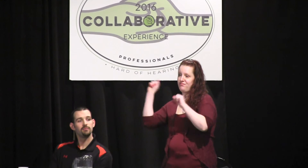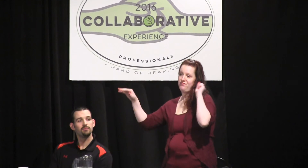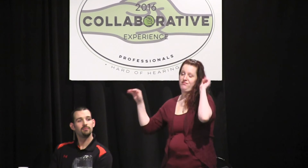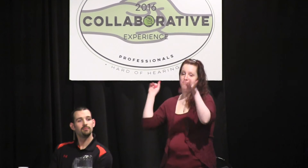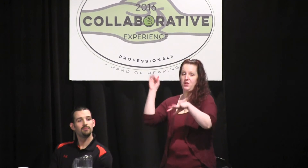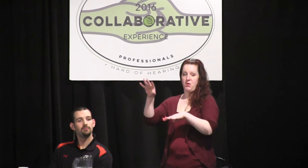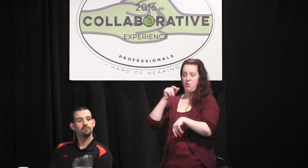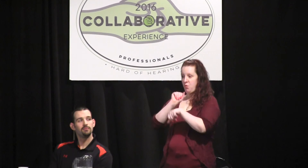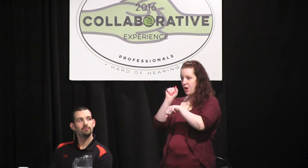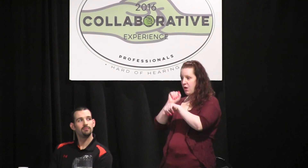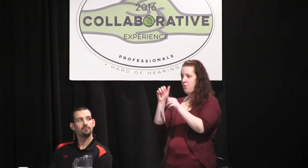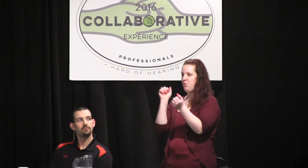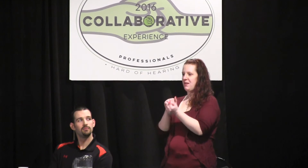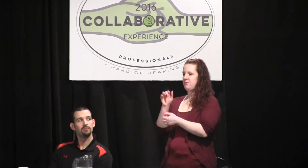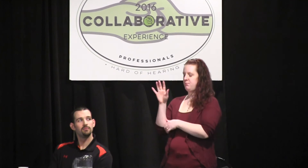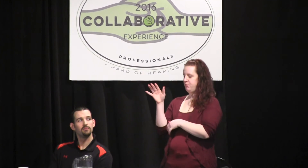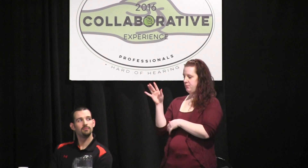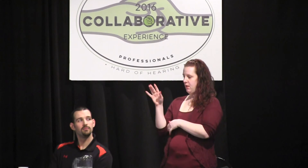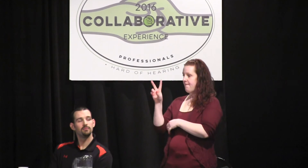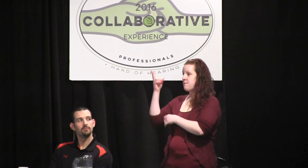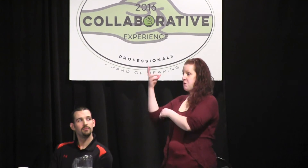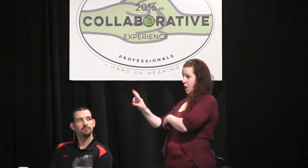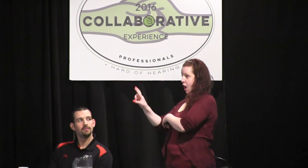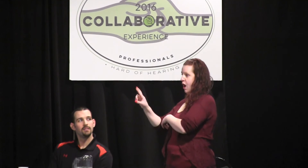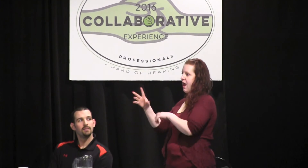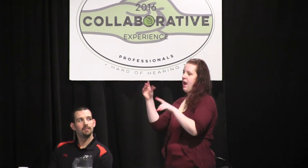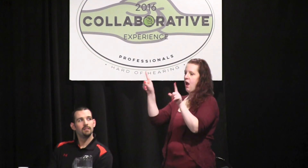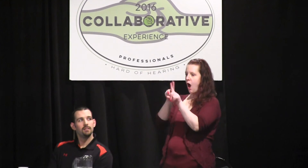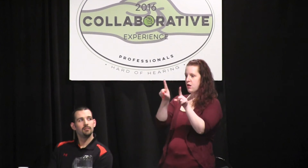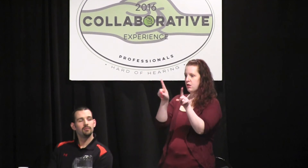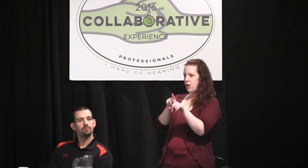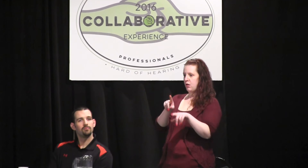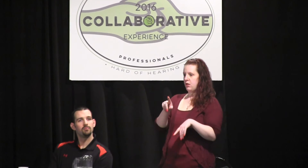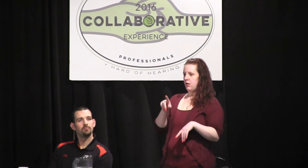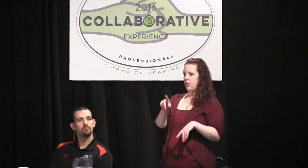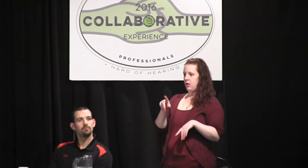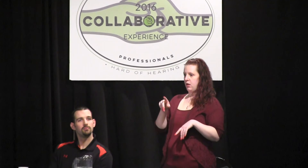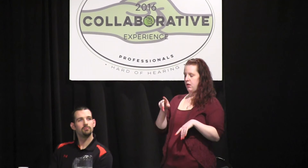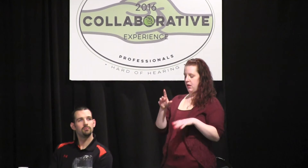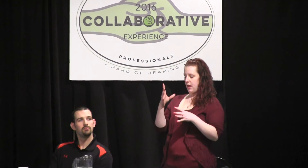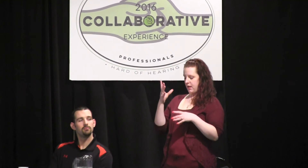probably 80 to 100 applications. And I worked with V.R.